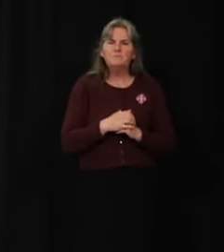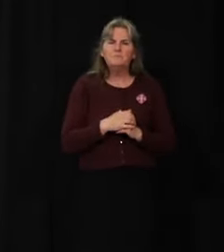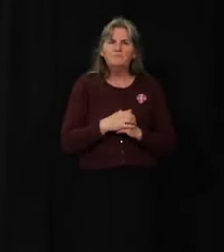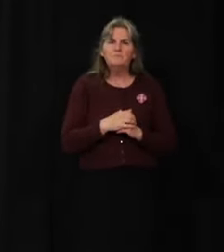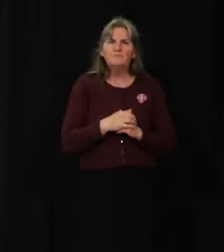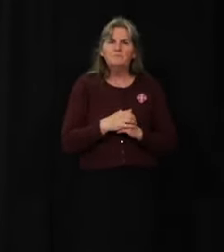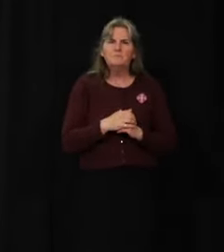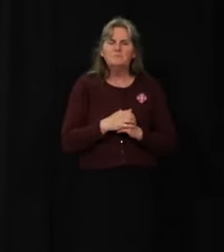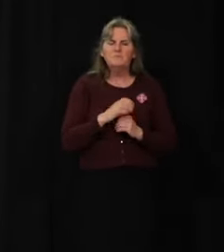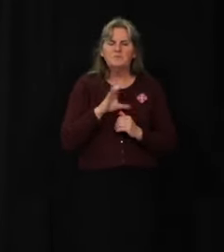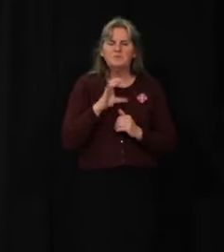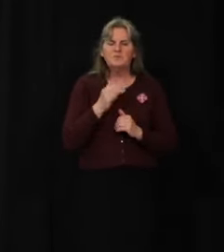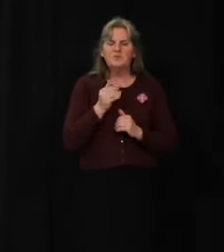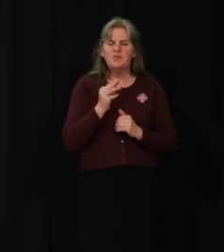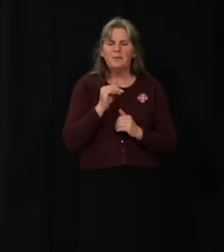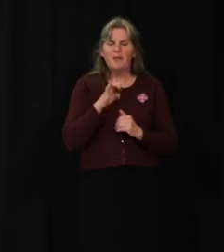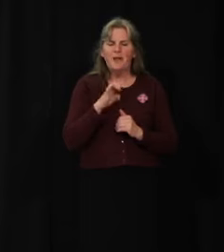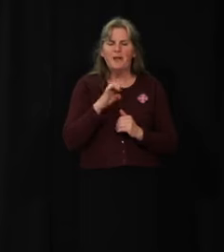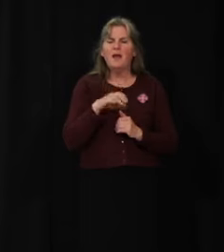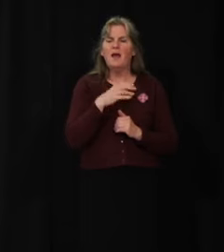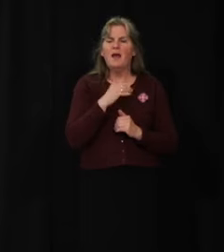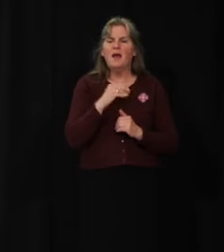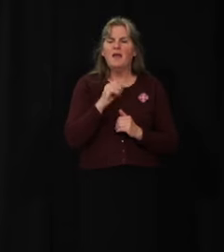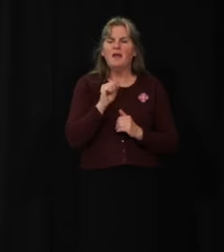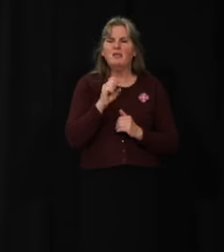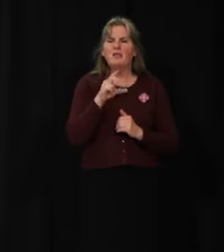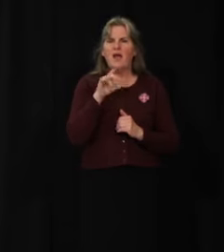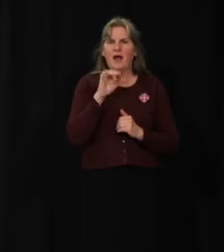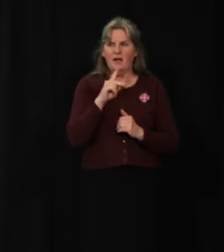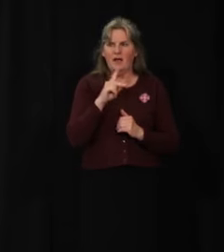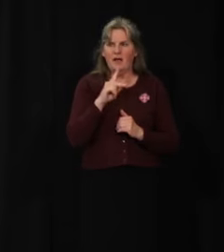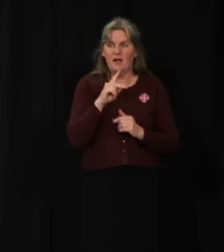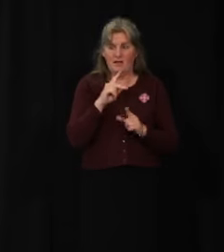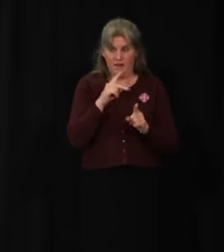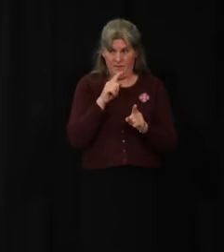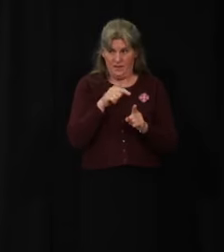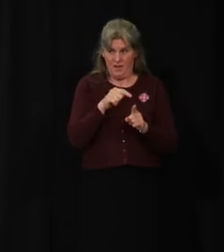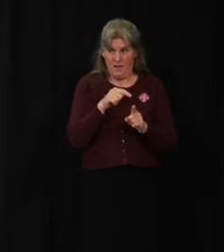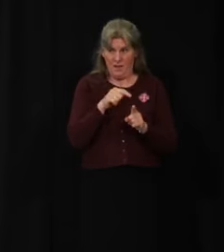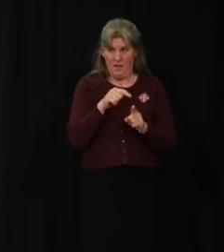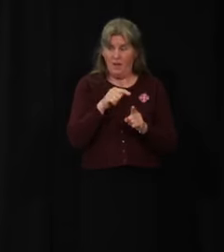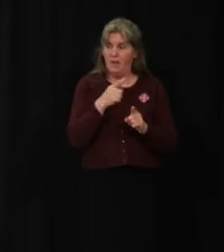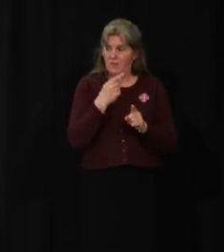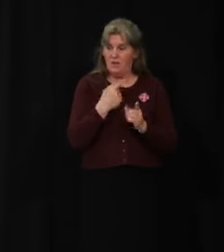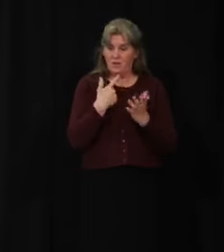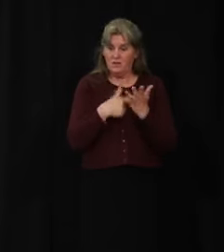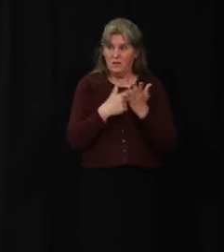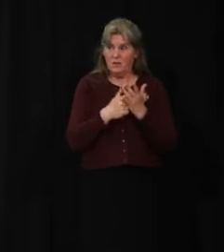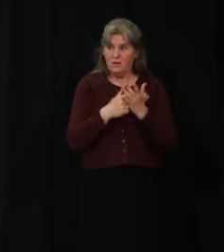With the overall framework of,